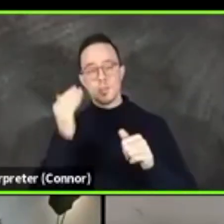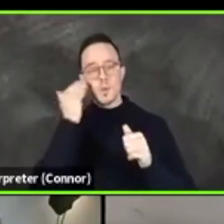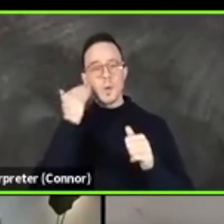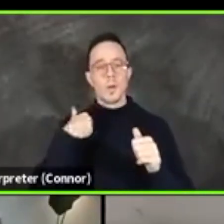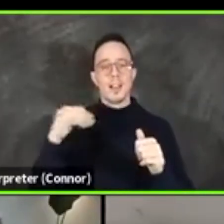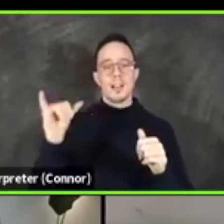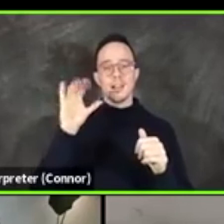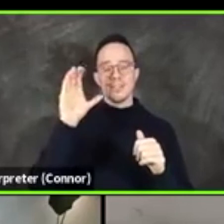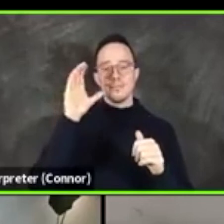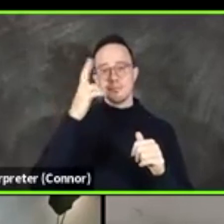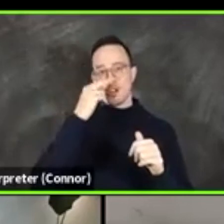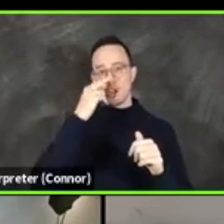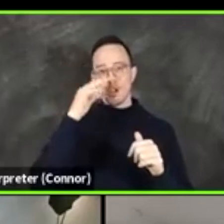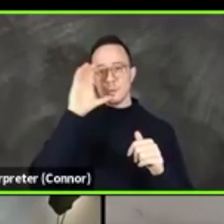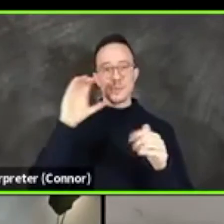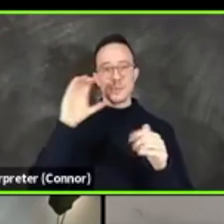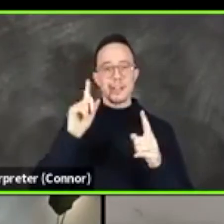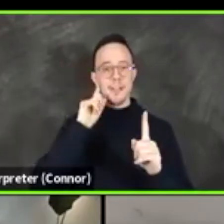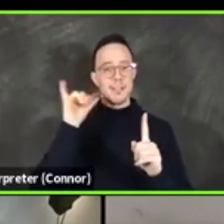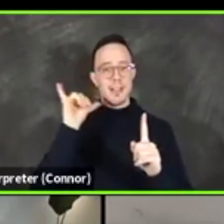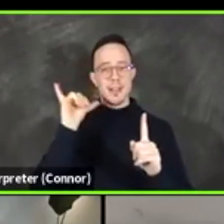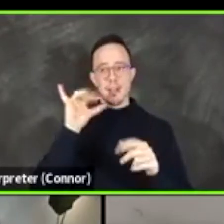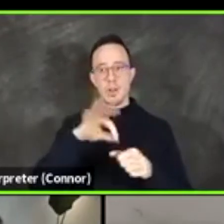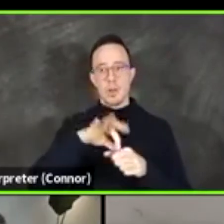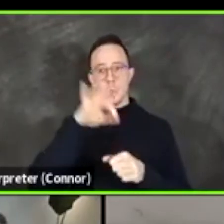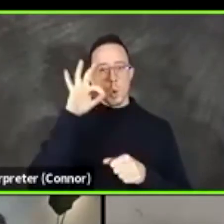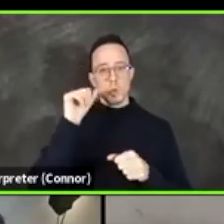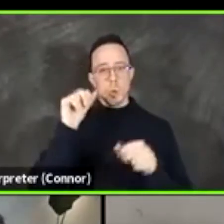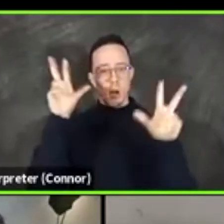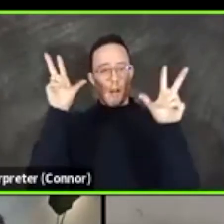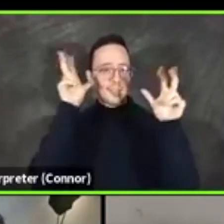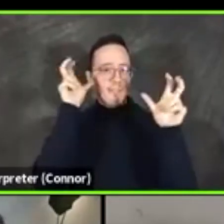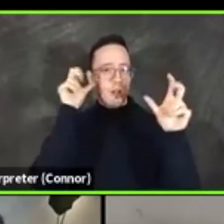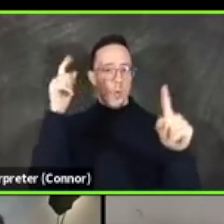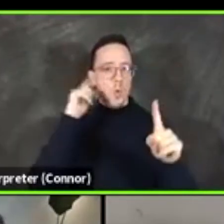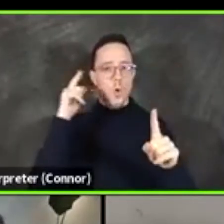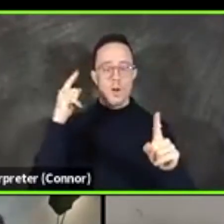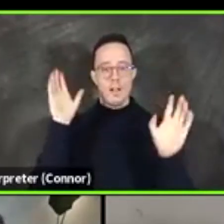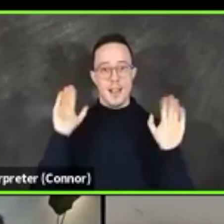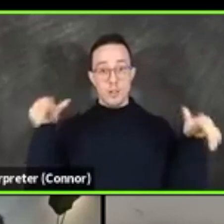THE LITTLE GHOSTS OR DEVILS OR ANGELS OR WHATEVER HERE, I FEEL LIKE,